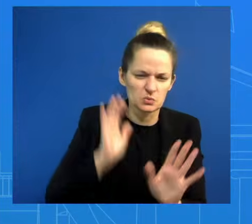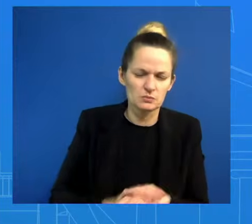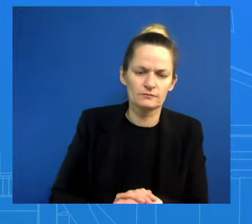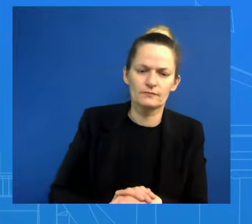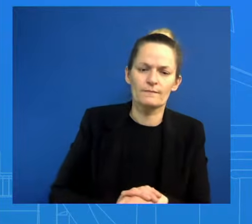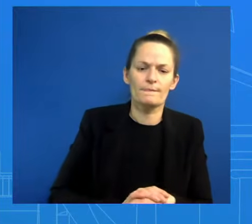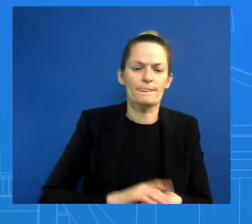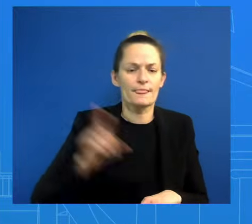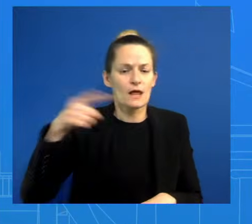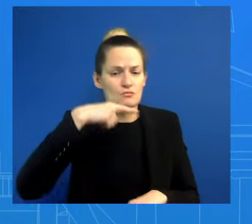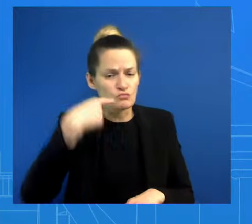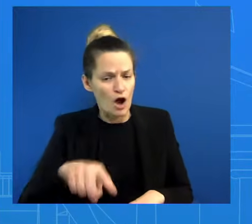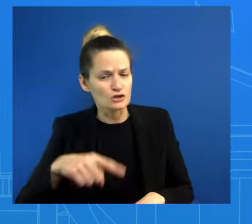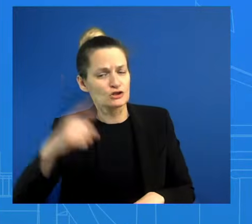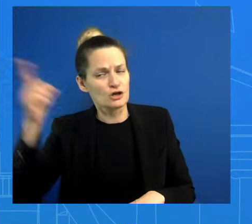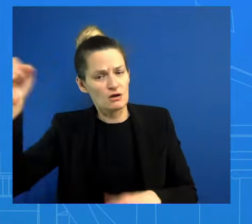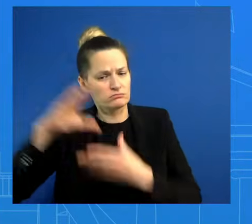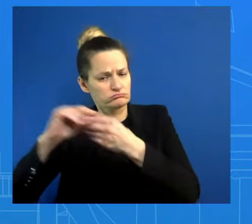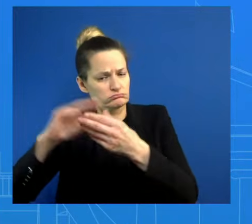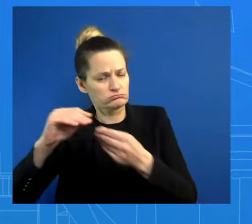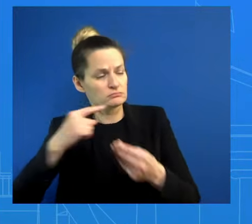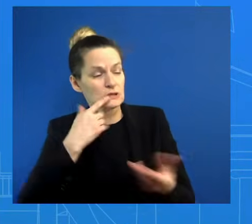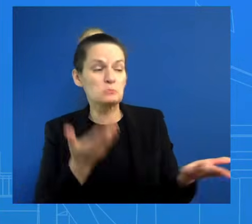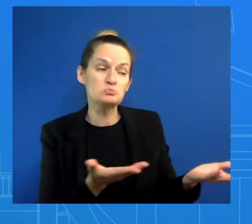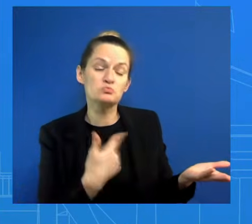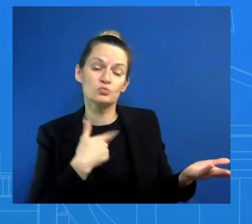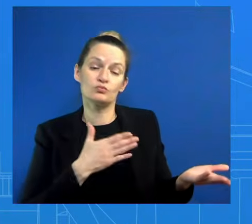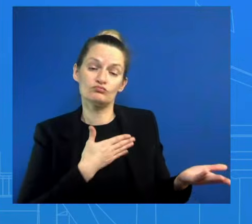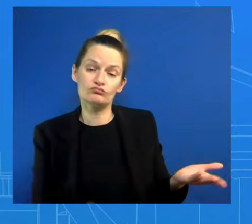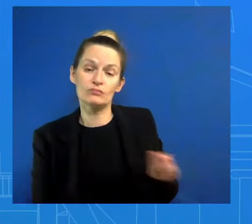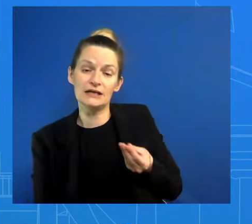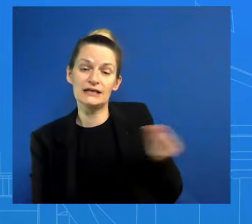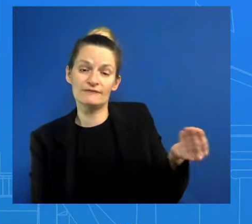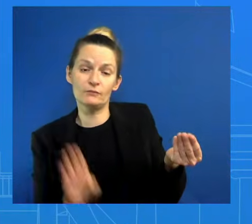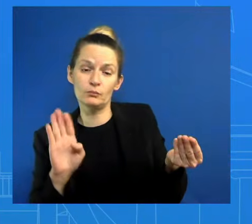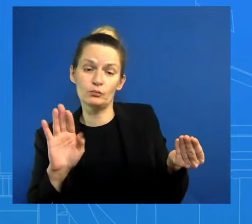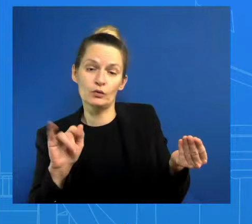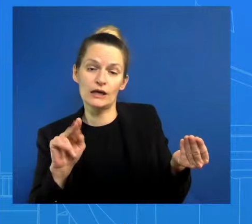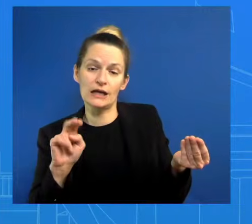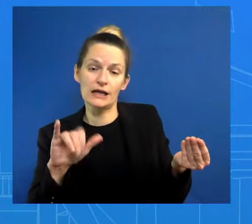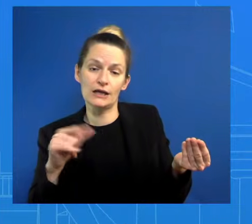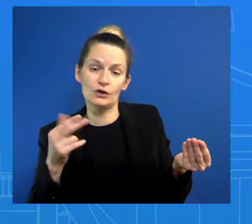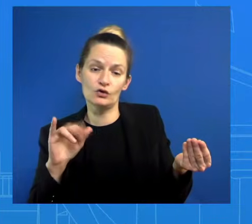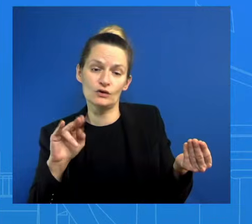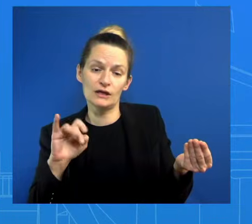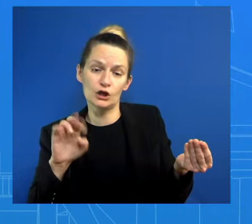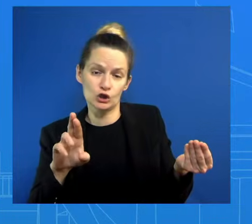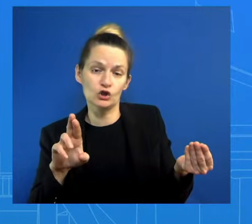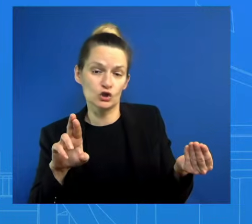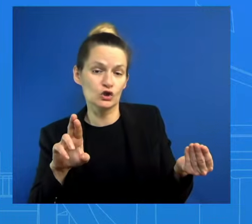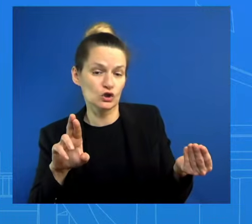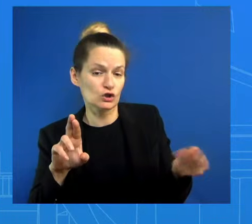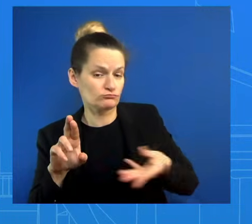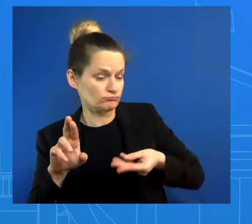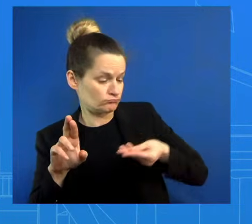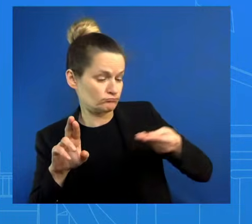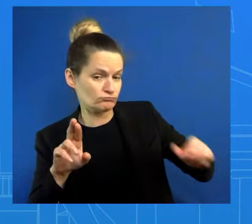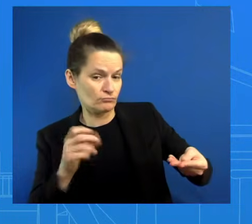to release Brittney Griner for Mr. Bout. And we tried throughout the past several months. As you know, the past six months,